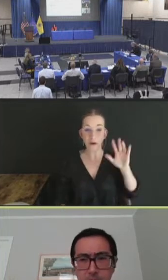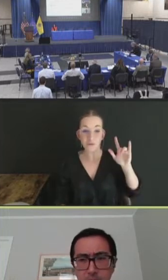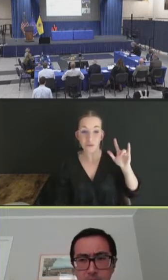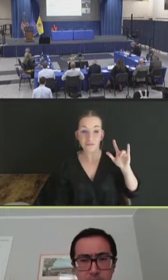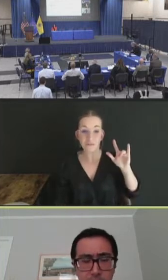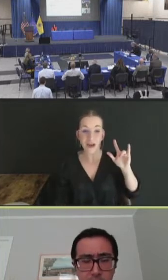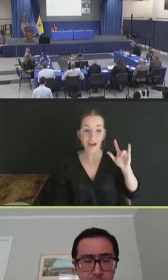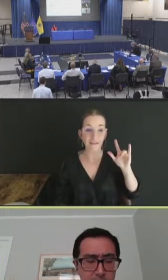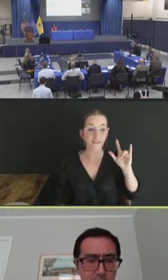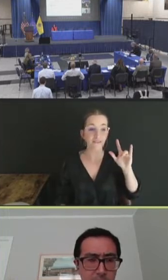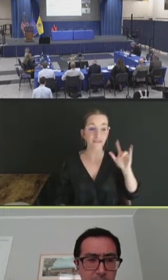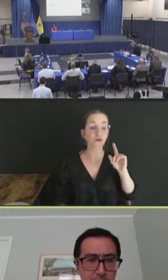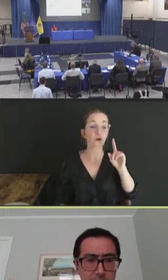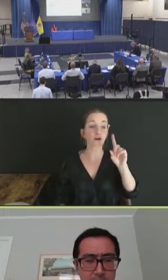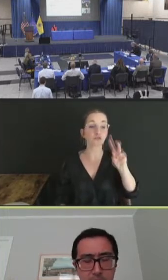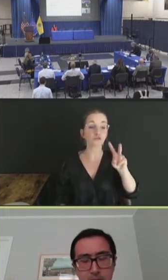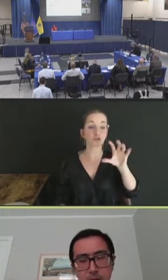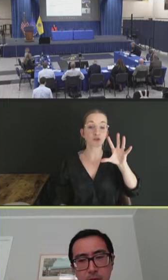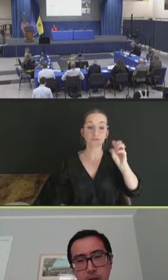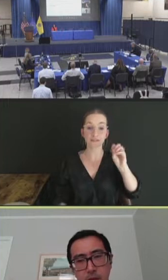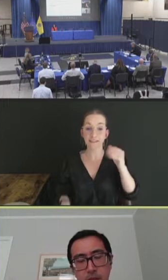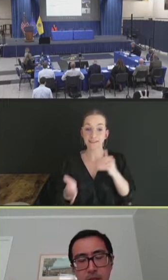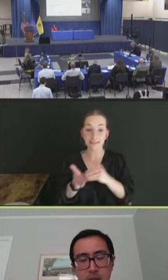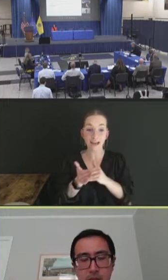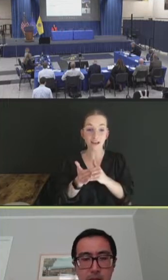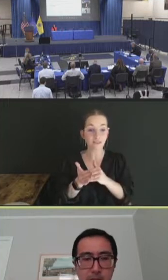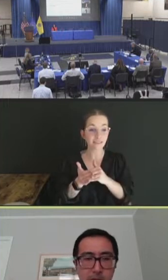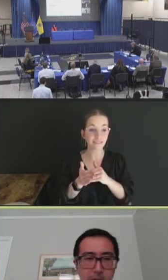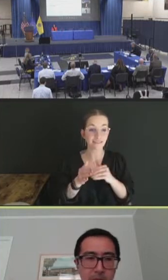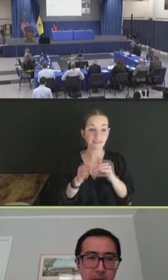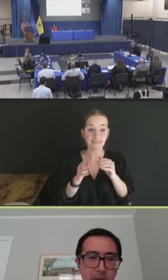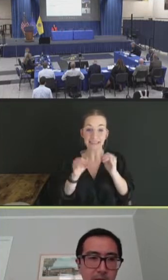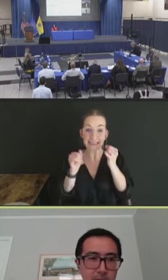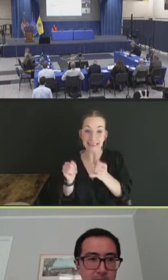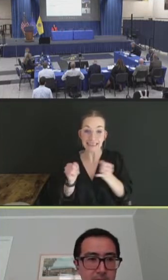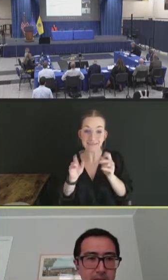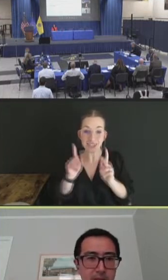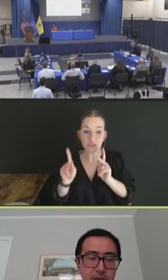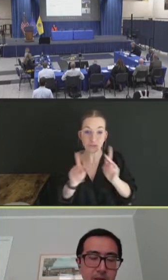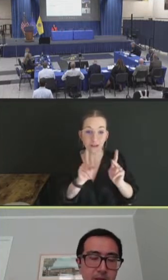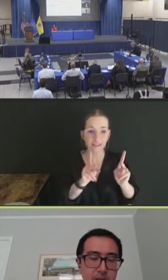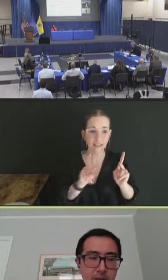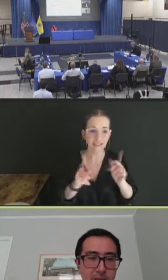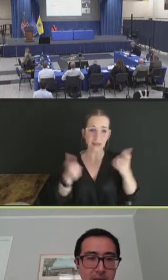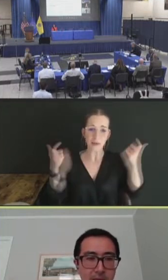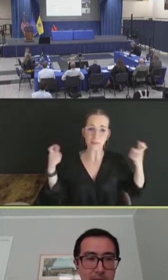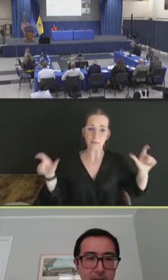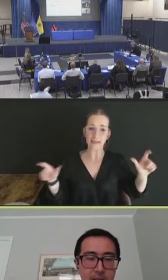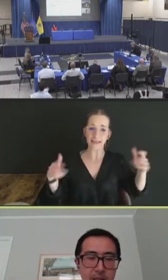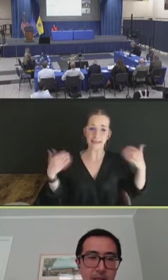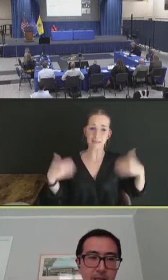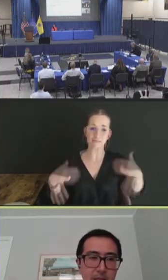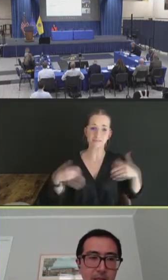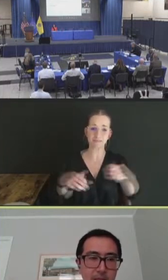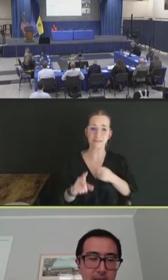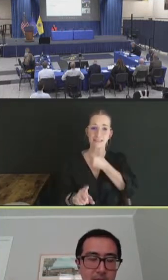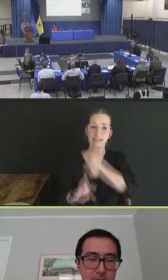huge, huge implications for the economy, certainly those left behind. And I think this